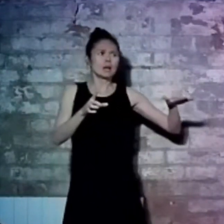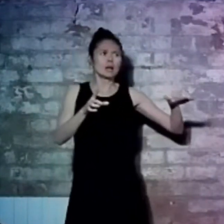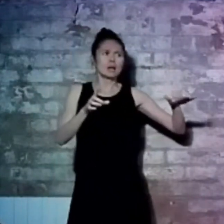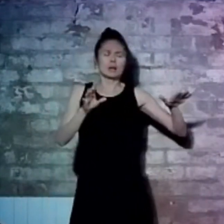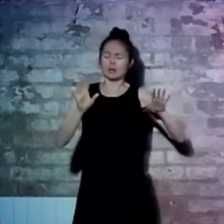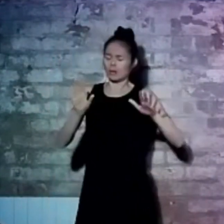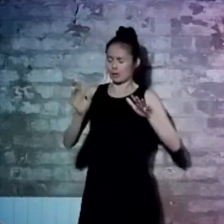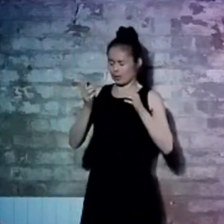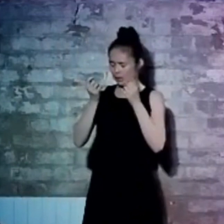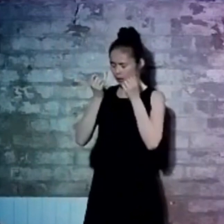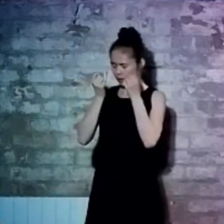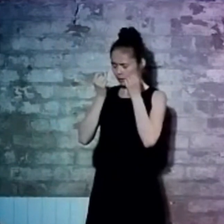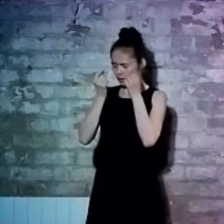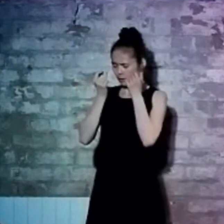Then it must be.